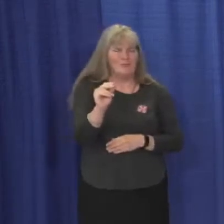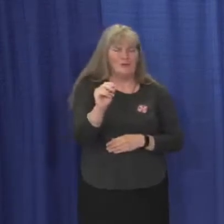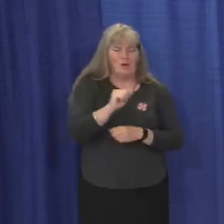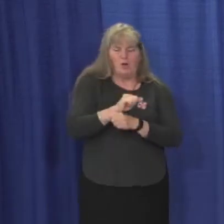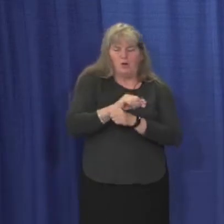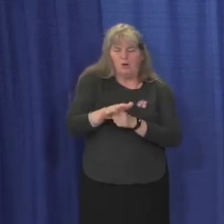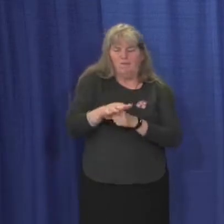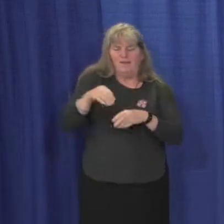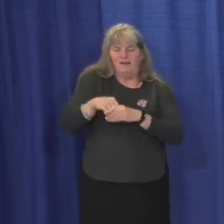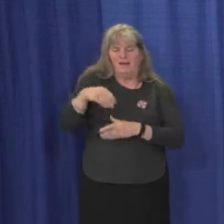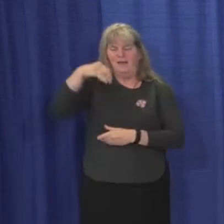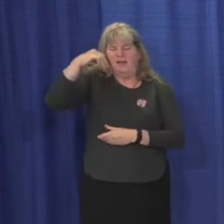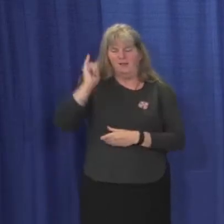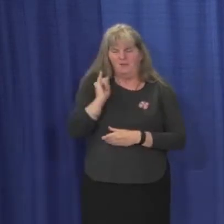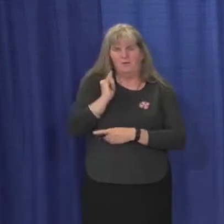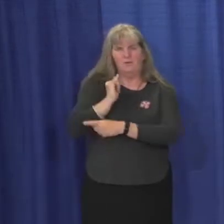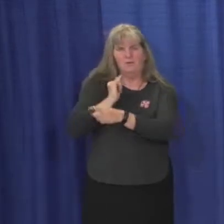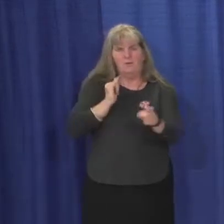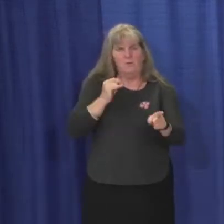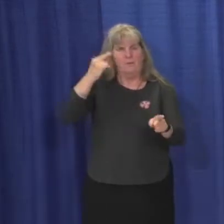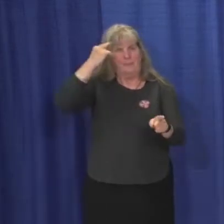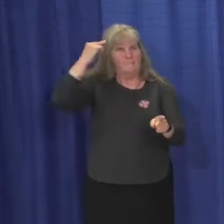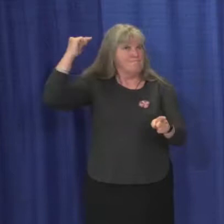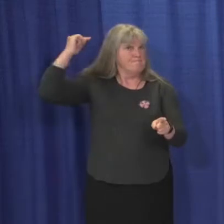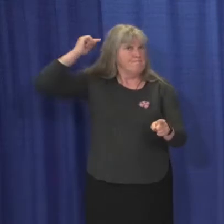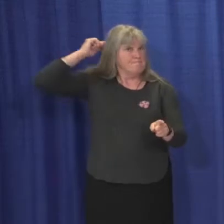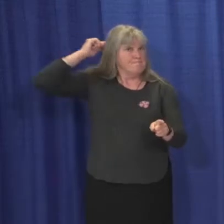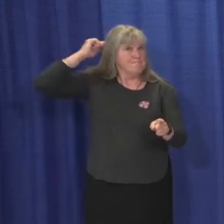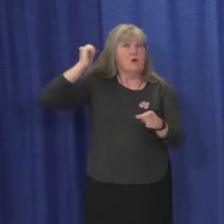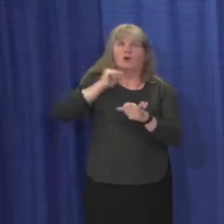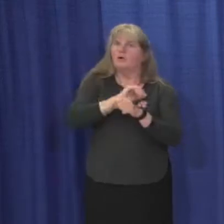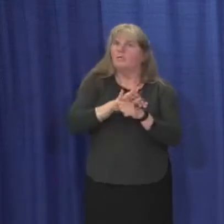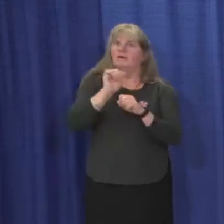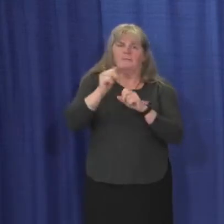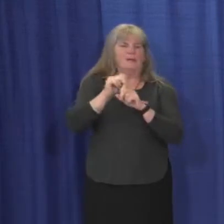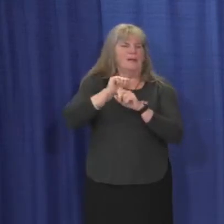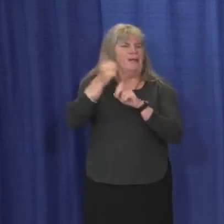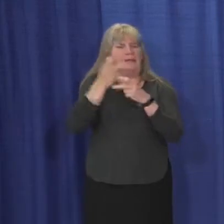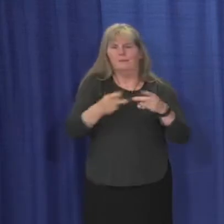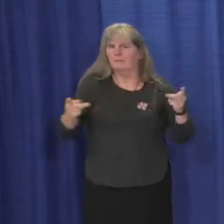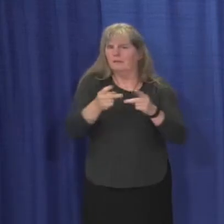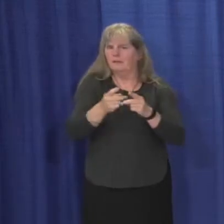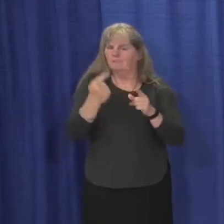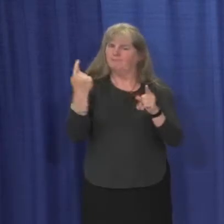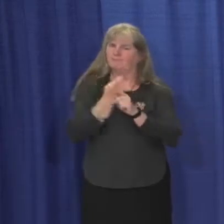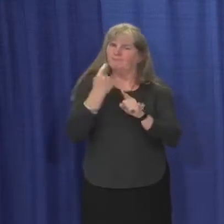While we have COVID circulating in the Yukon assume COVID as president in your community and